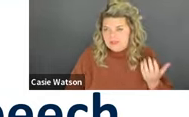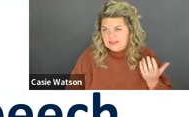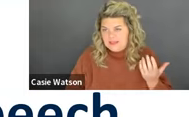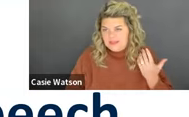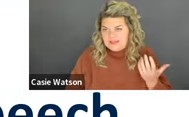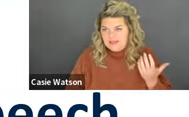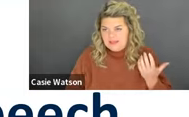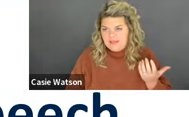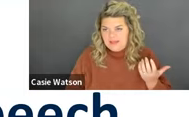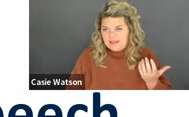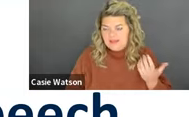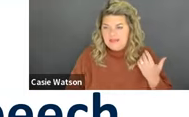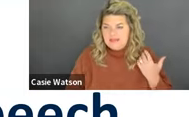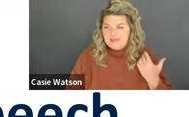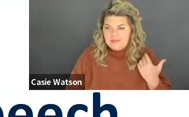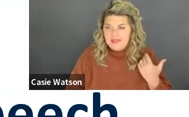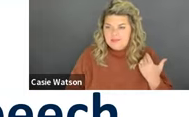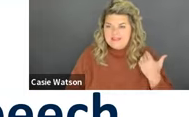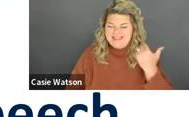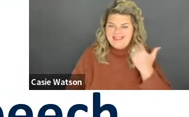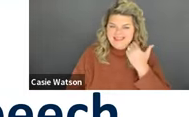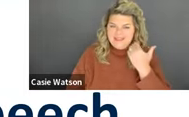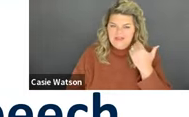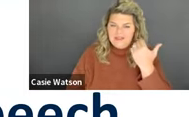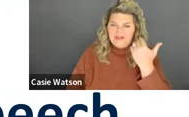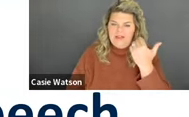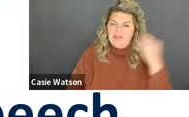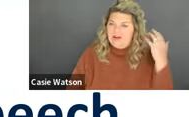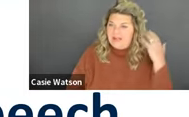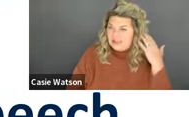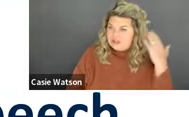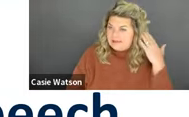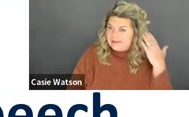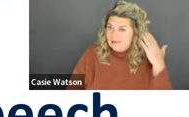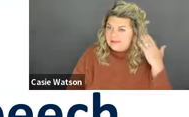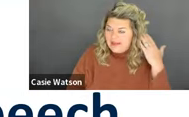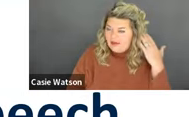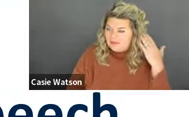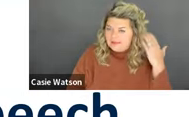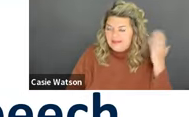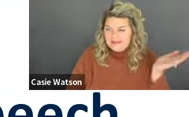an assistive listening device, sometimes it's easier, if they're catching some sounds,